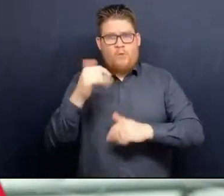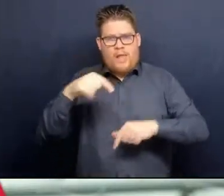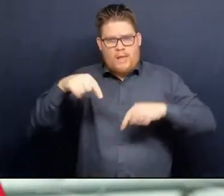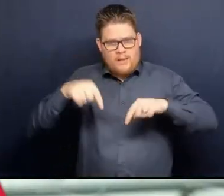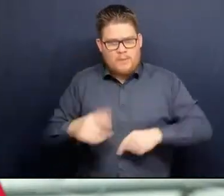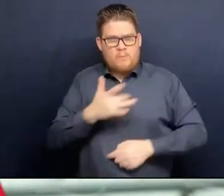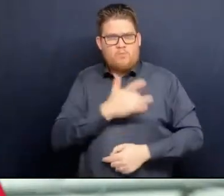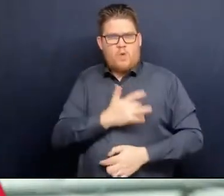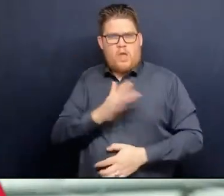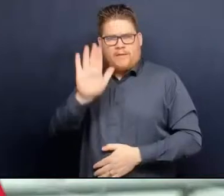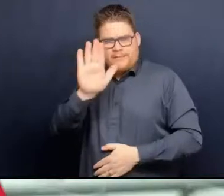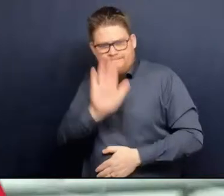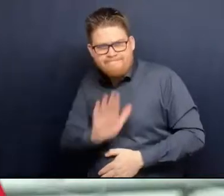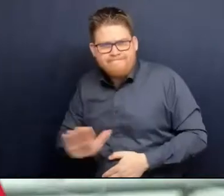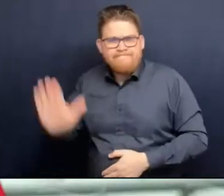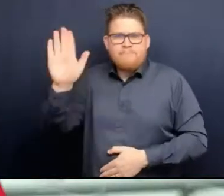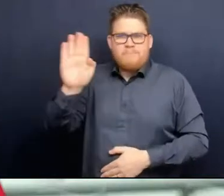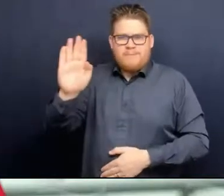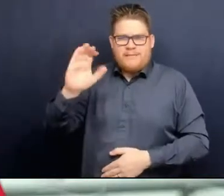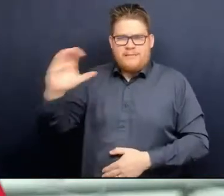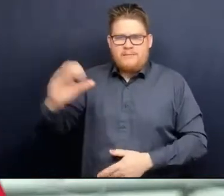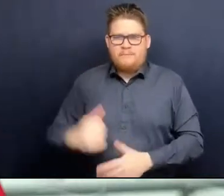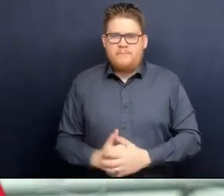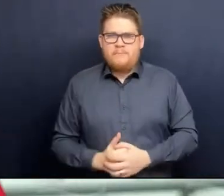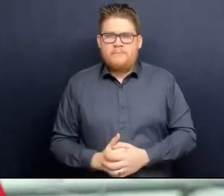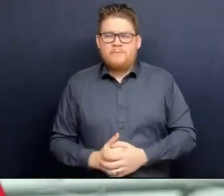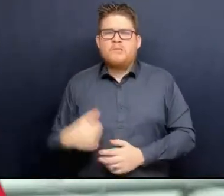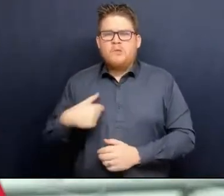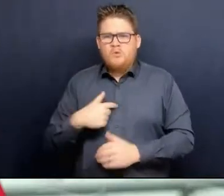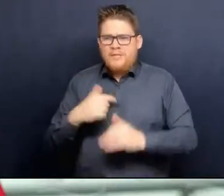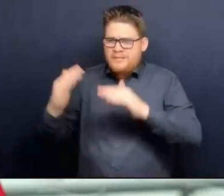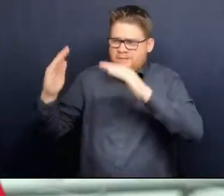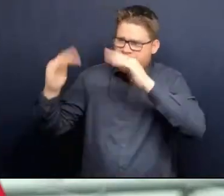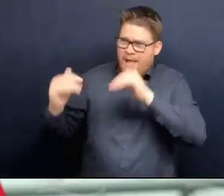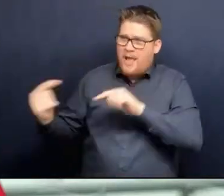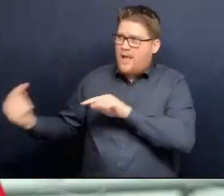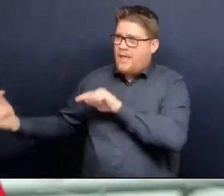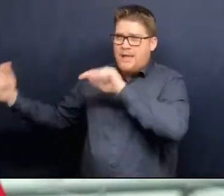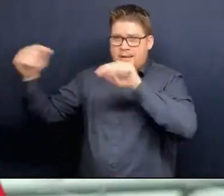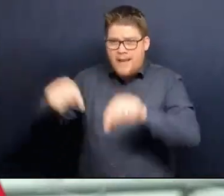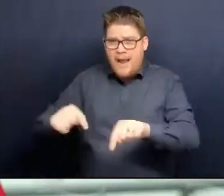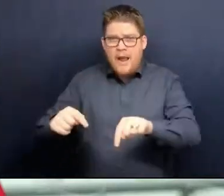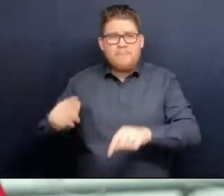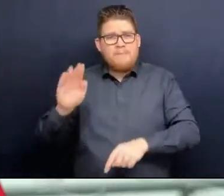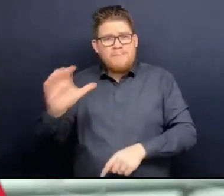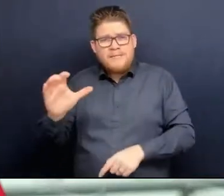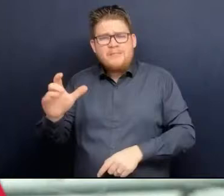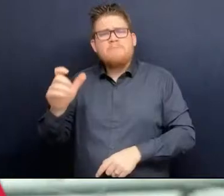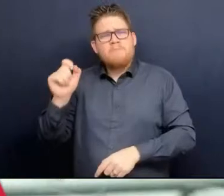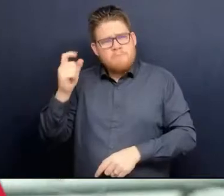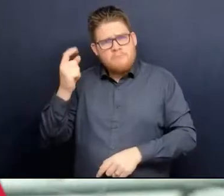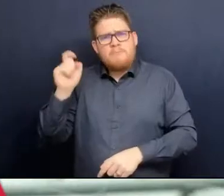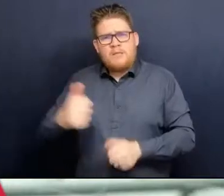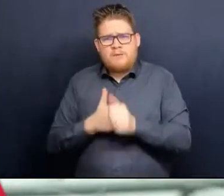that we're seeing in our province and we expect that if people come here, whether it's going to Whistler going to big white or coming to Vancouver